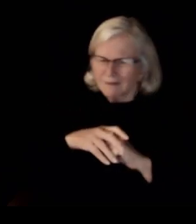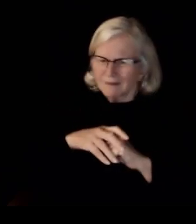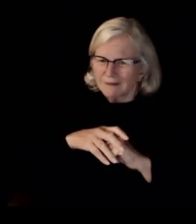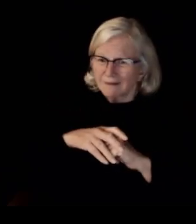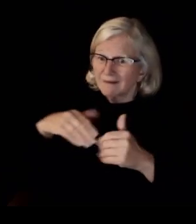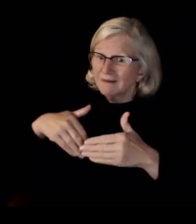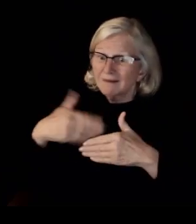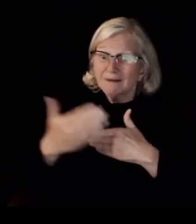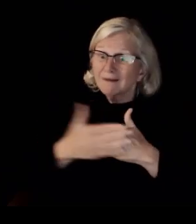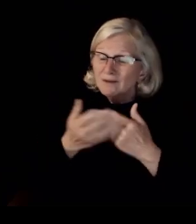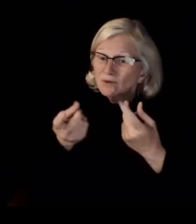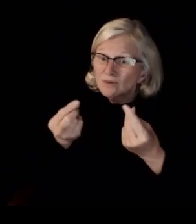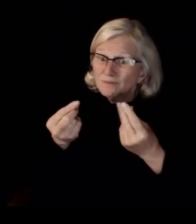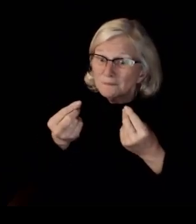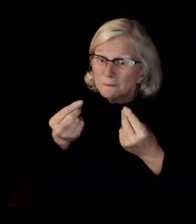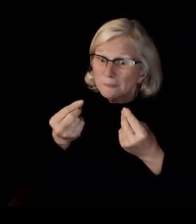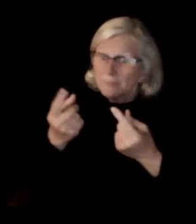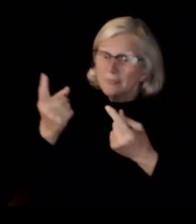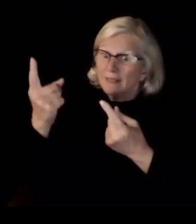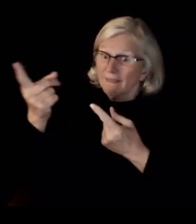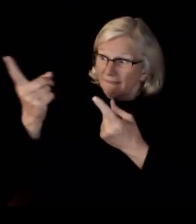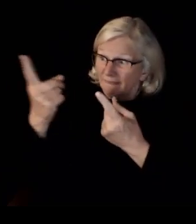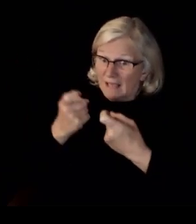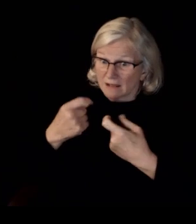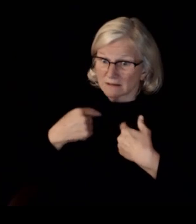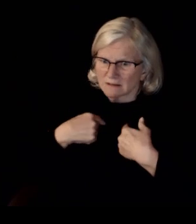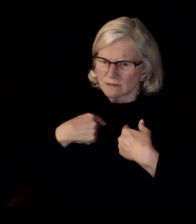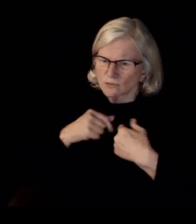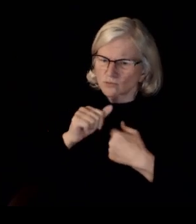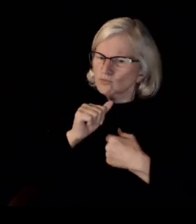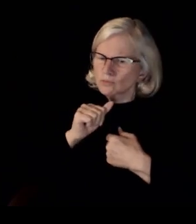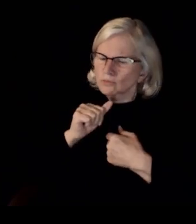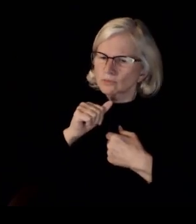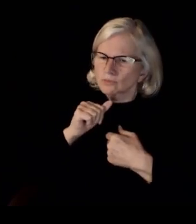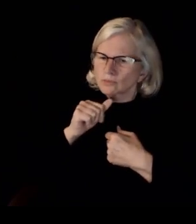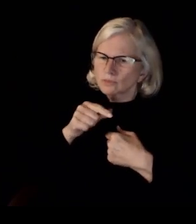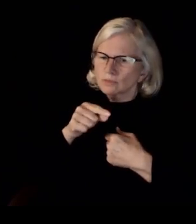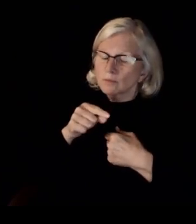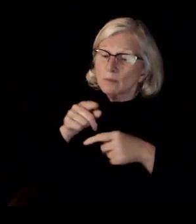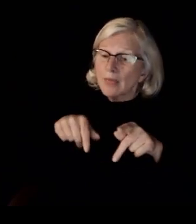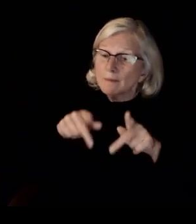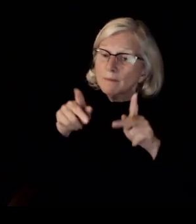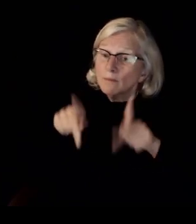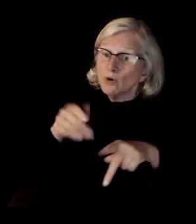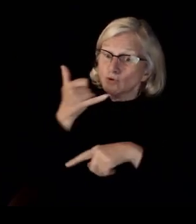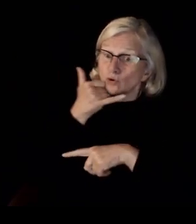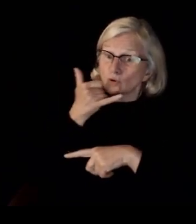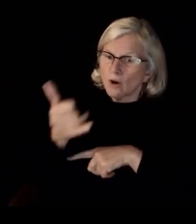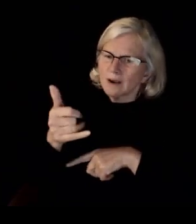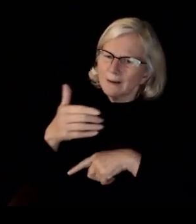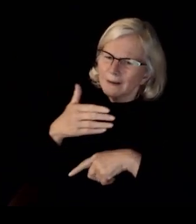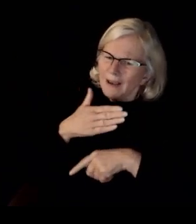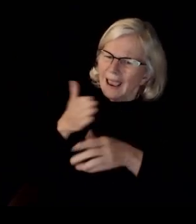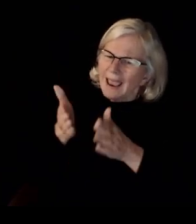expect they asked this individual for a credit card number so that they could send him a